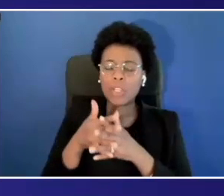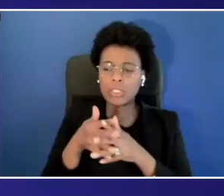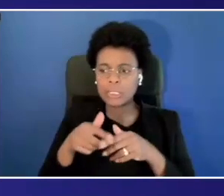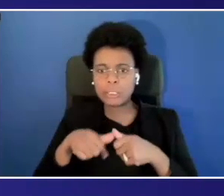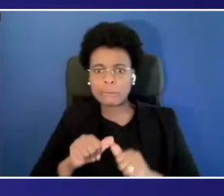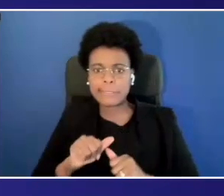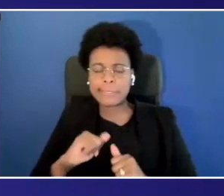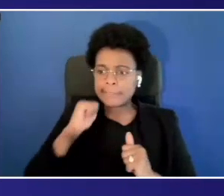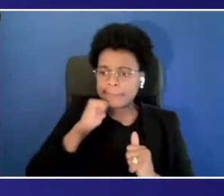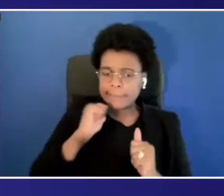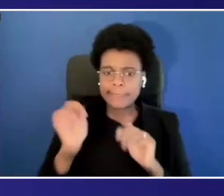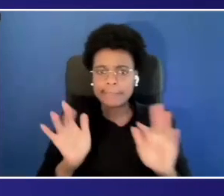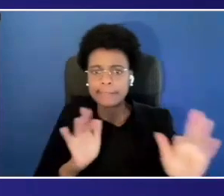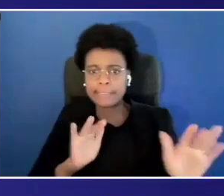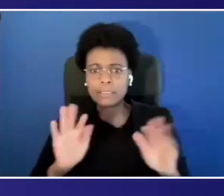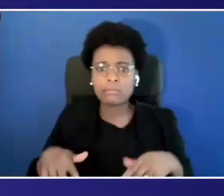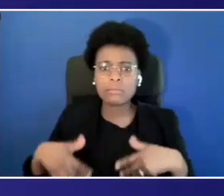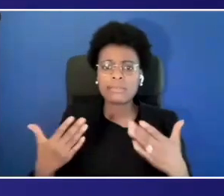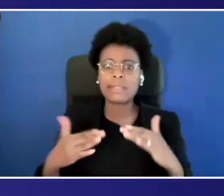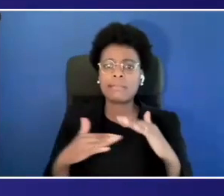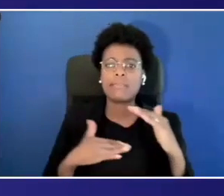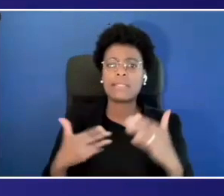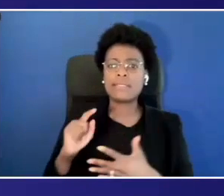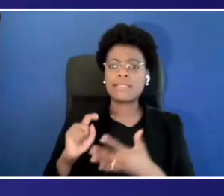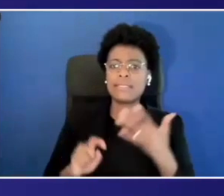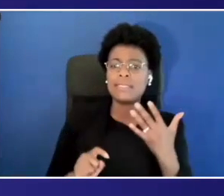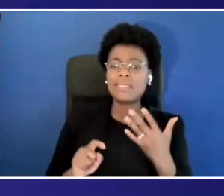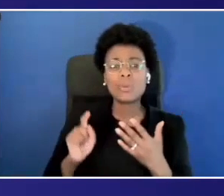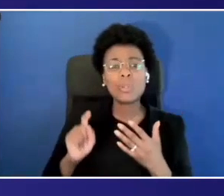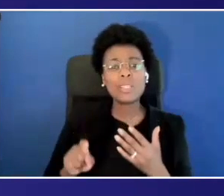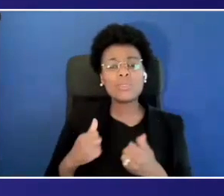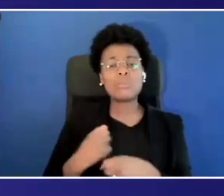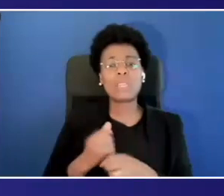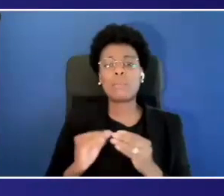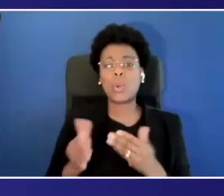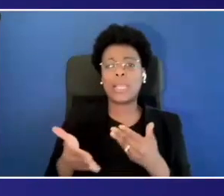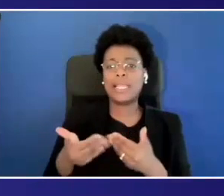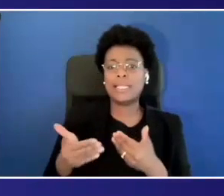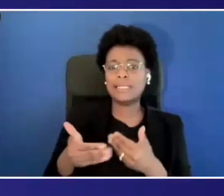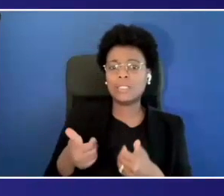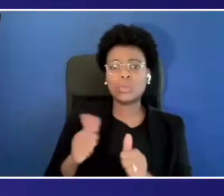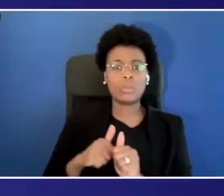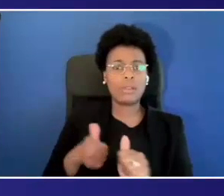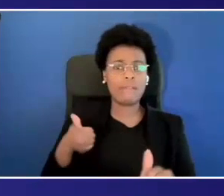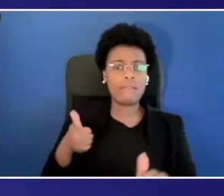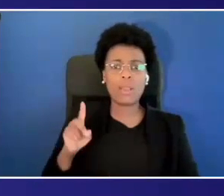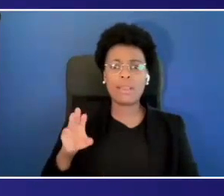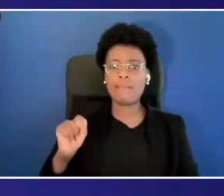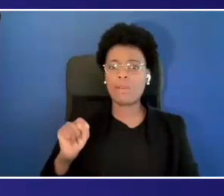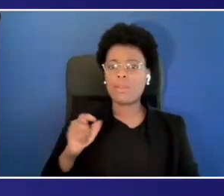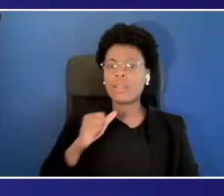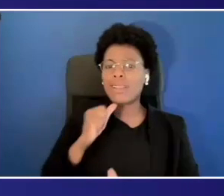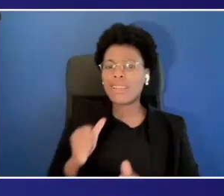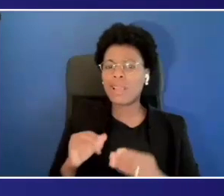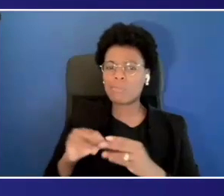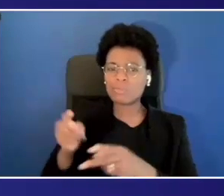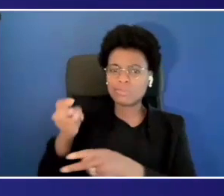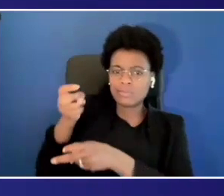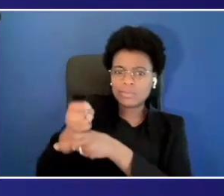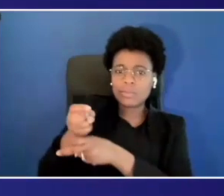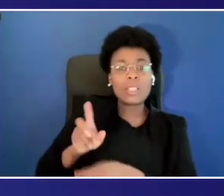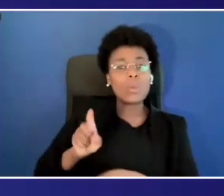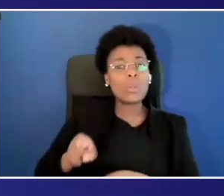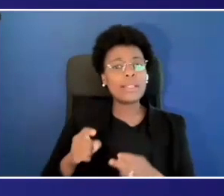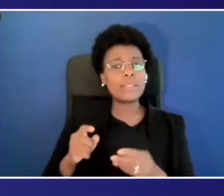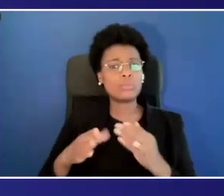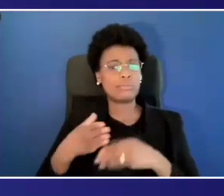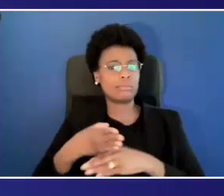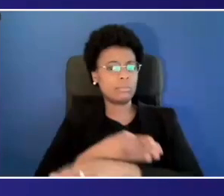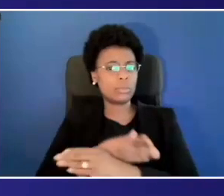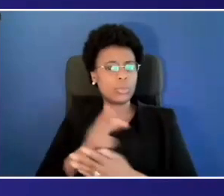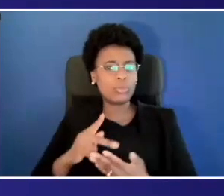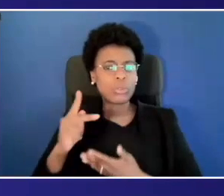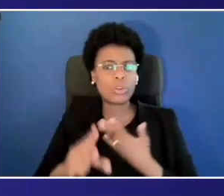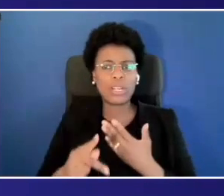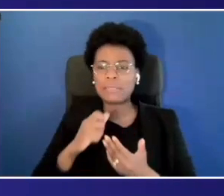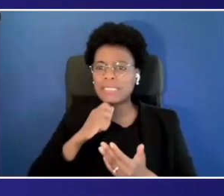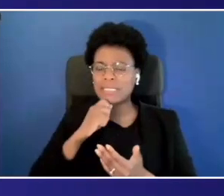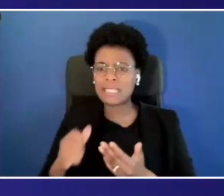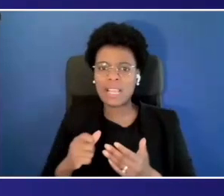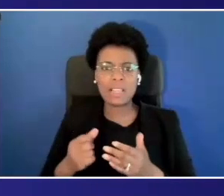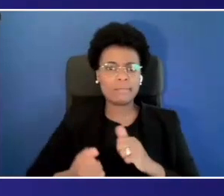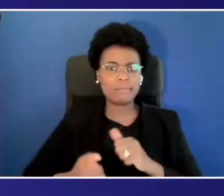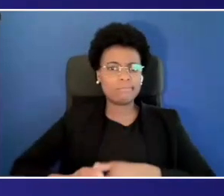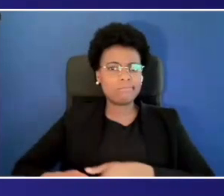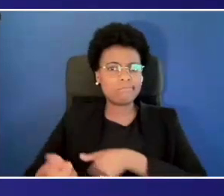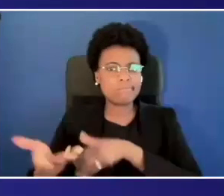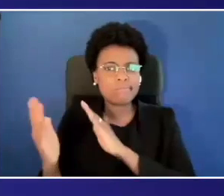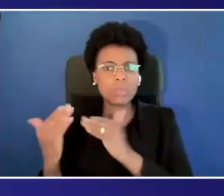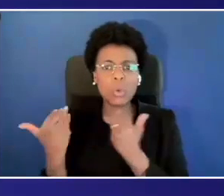We need to make it easier to get out and stay out of default. Not more difficult. We need to improve programs and make them accessible to all, not gut them or limit them to only certain individuals.